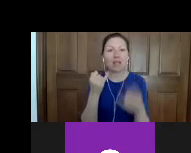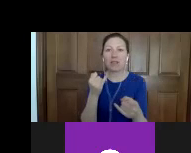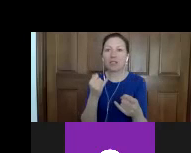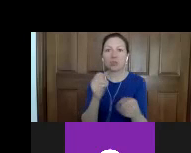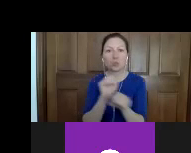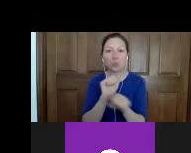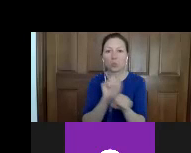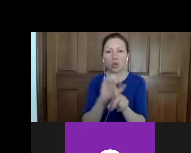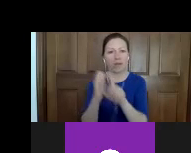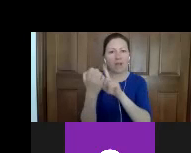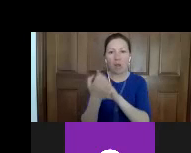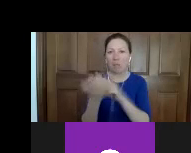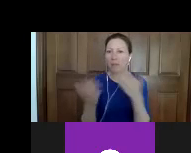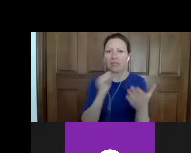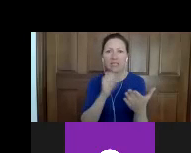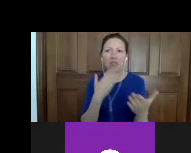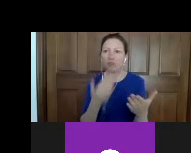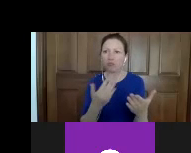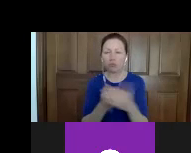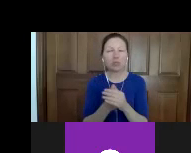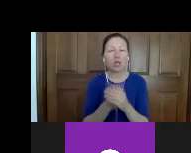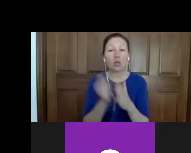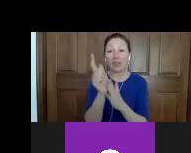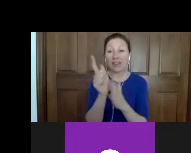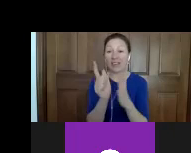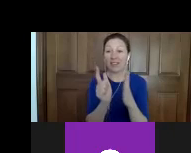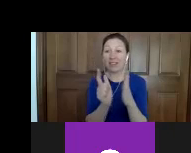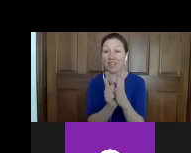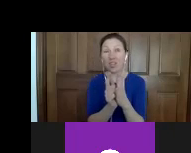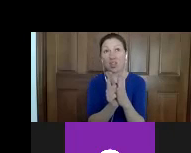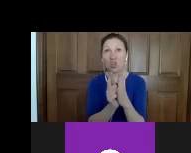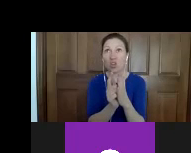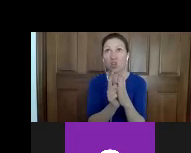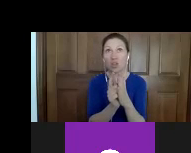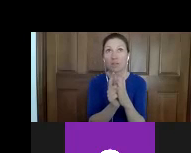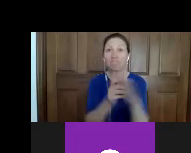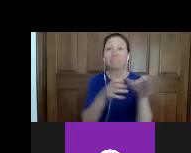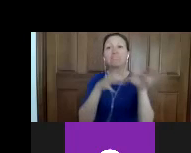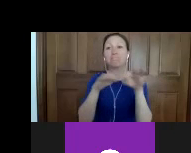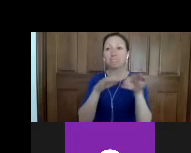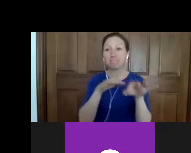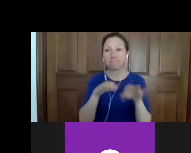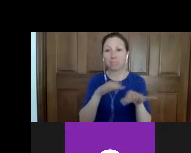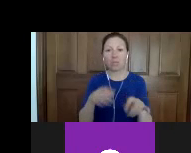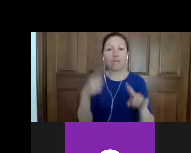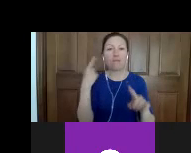and thinking about the legal explanation for hostile work environment, it is not just people